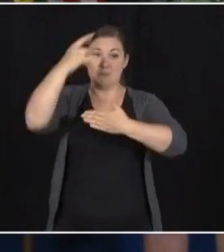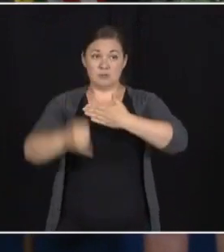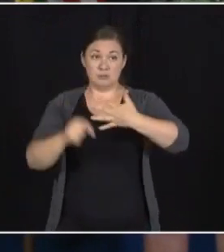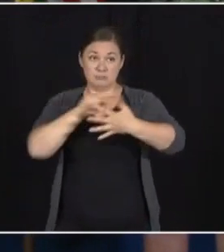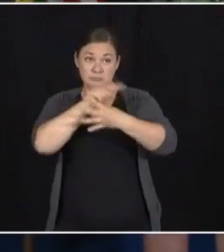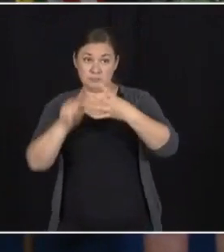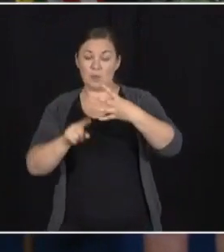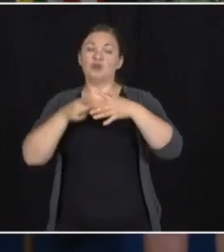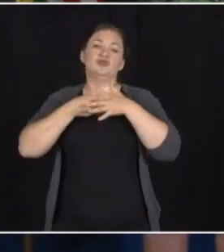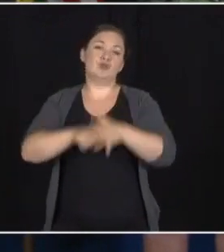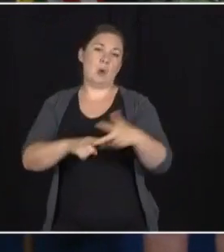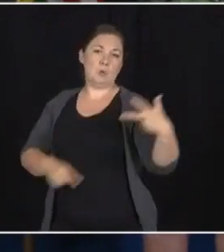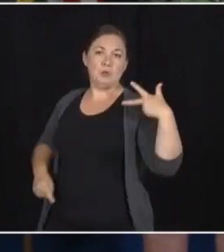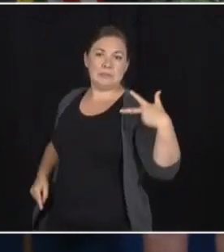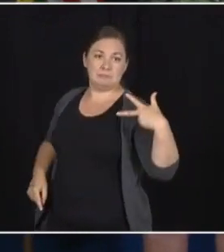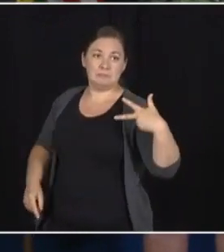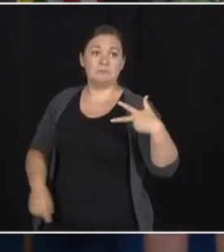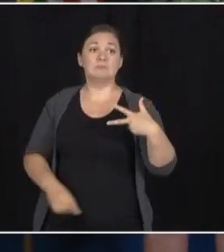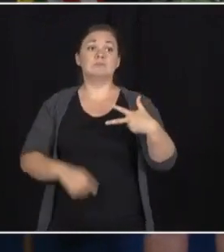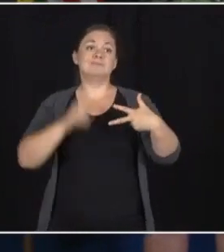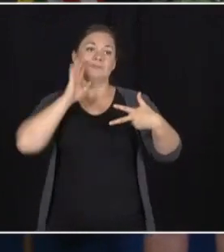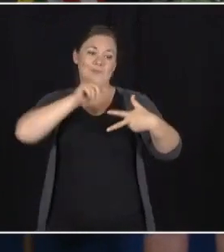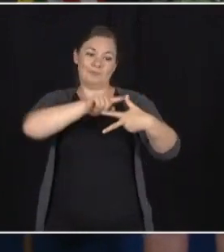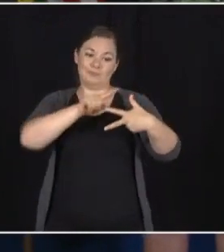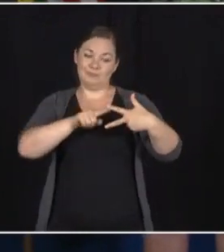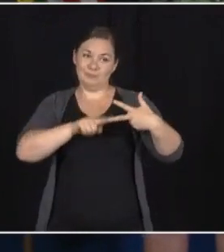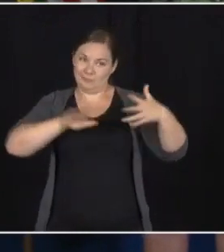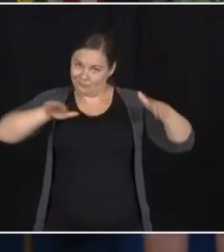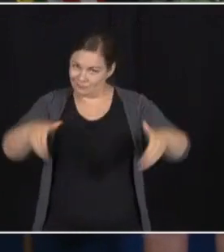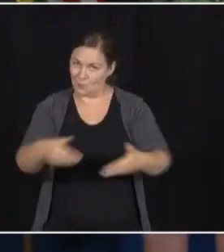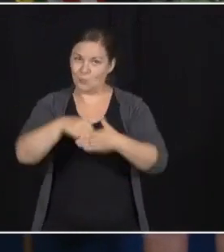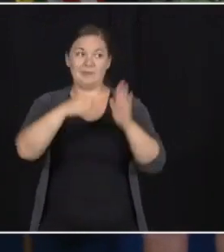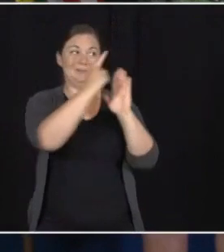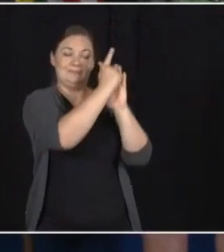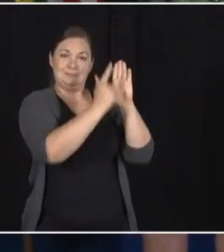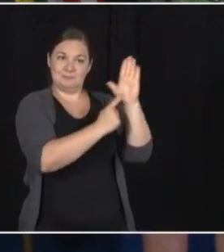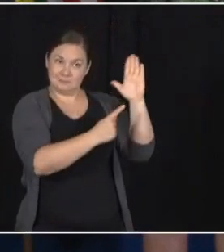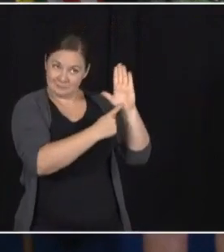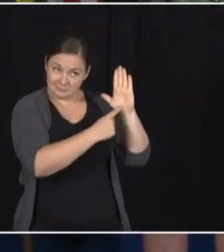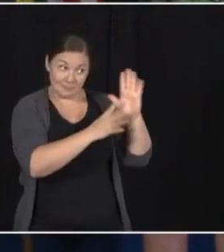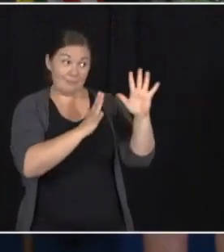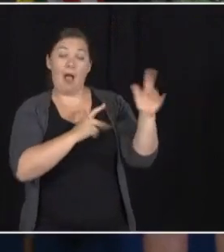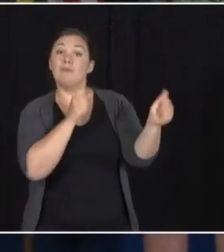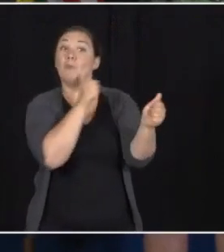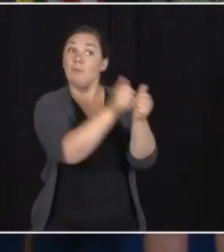the four key transit projects and we have introduced legislation that if passed, will help build our four nationally significant subway